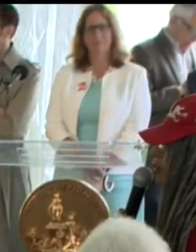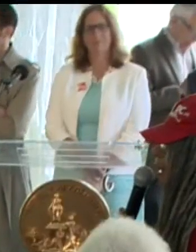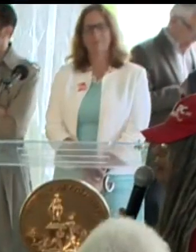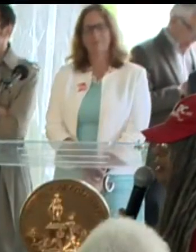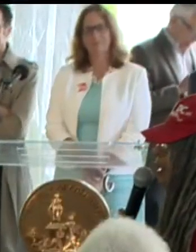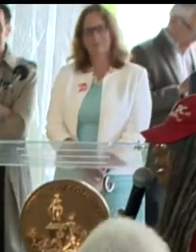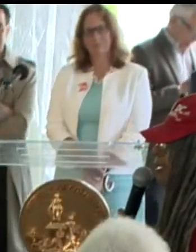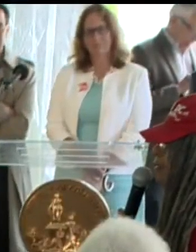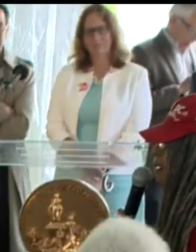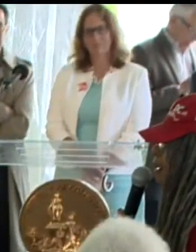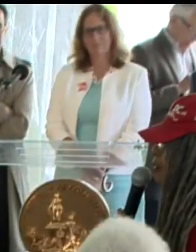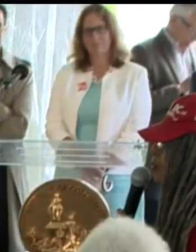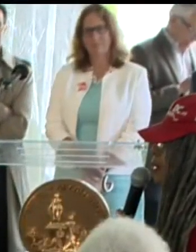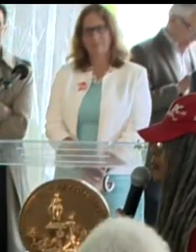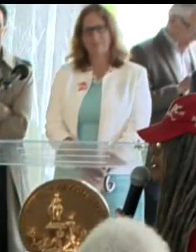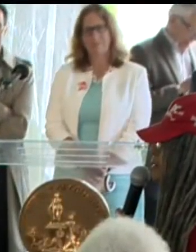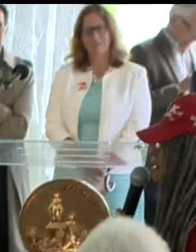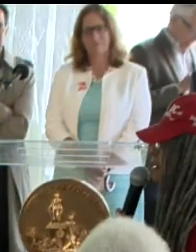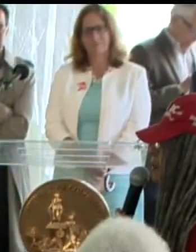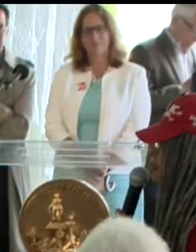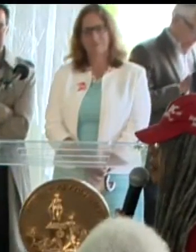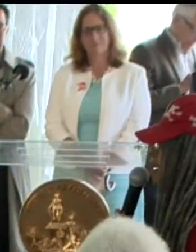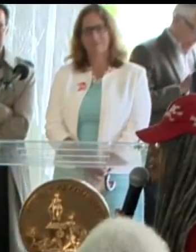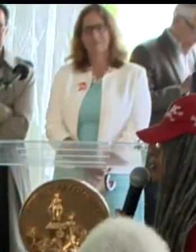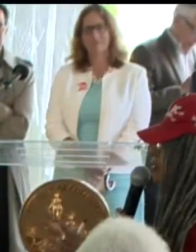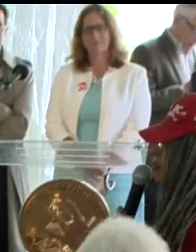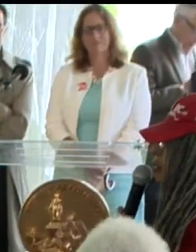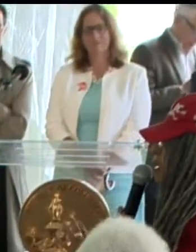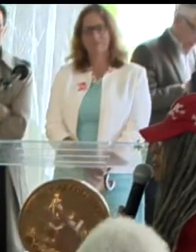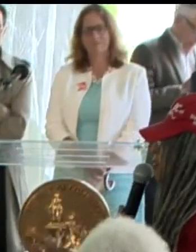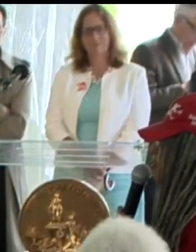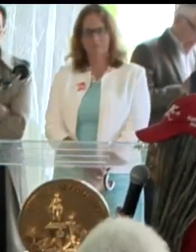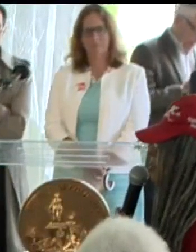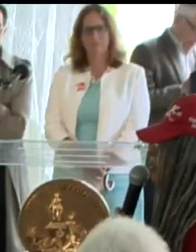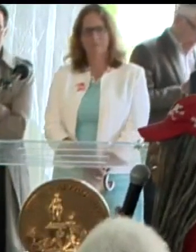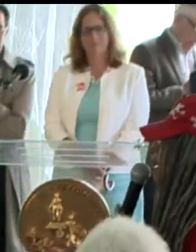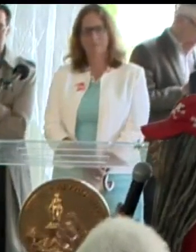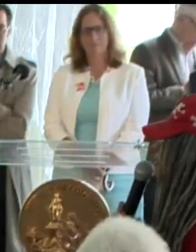WAS RATIFIED HAS A MUCH LONGER